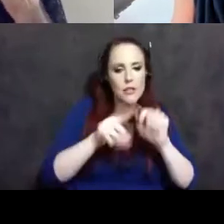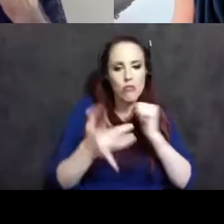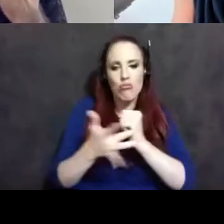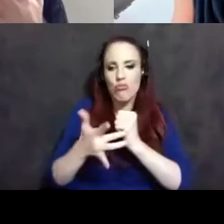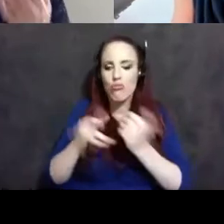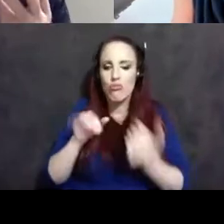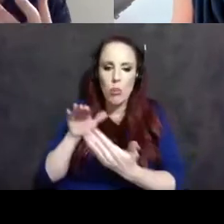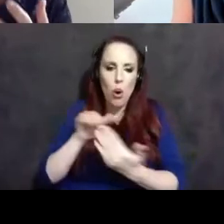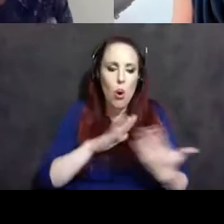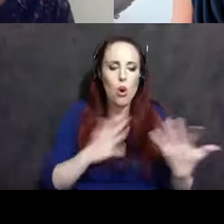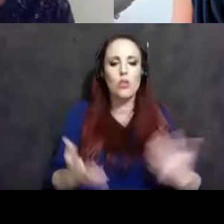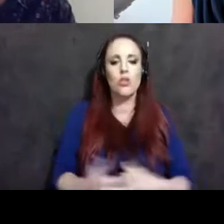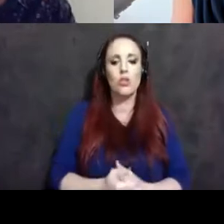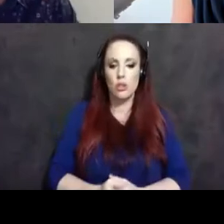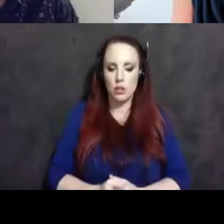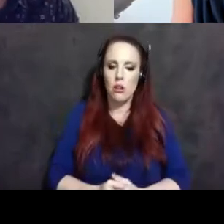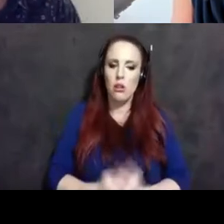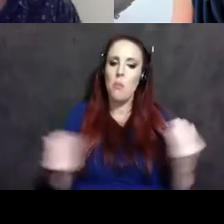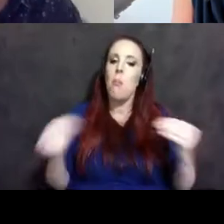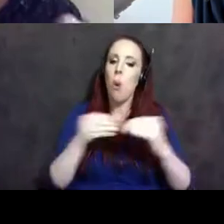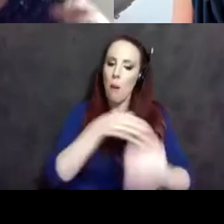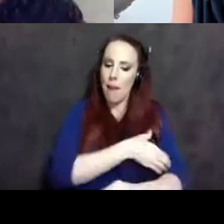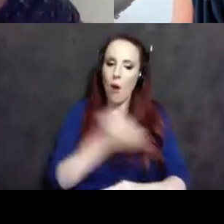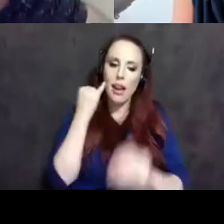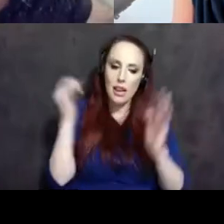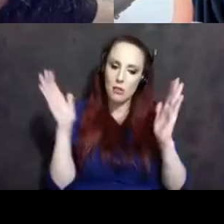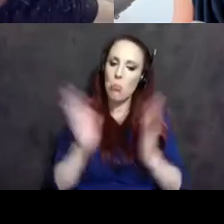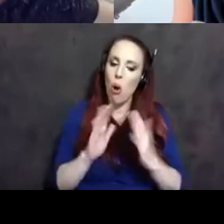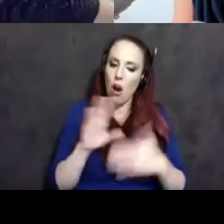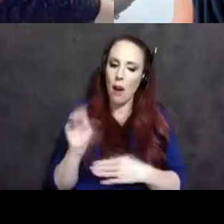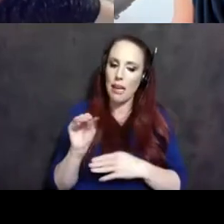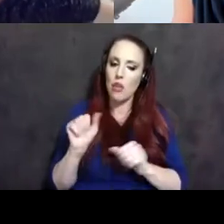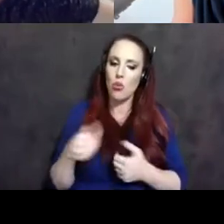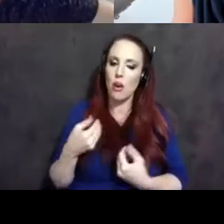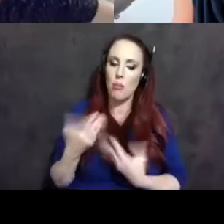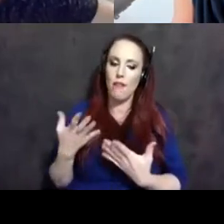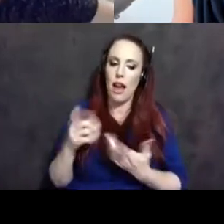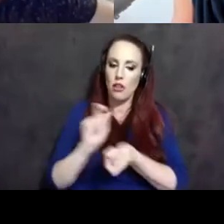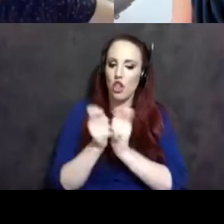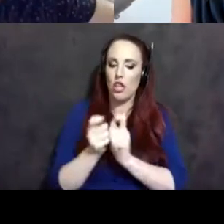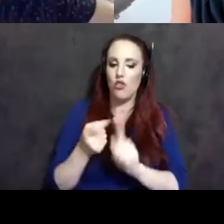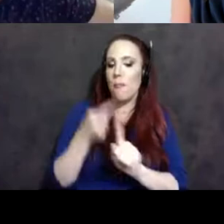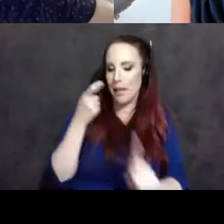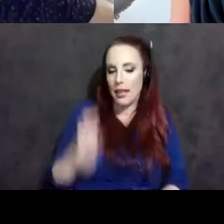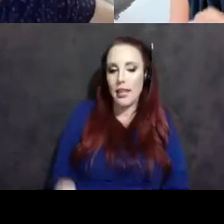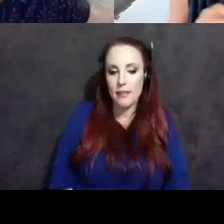There's a different, even more problem for a small company, we can bring the change from the beginning. OK.